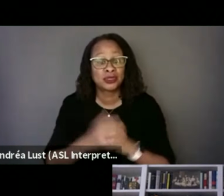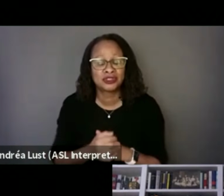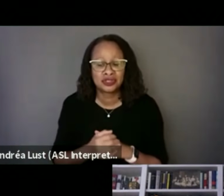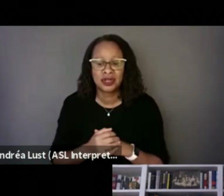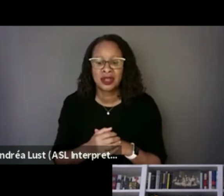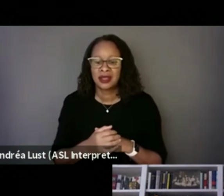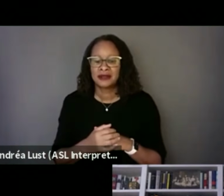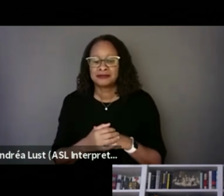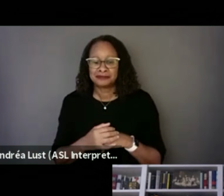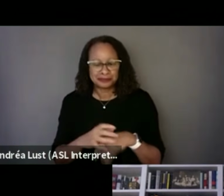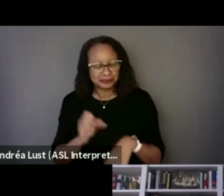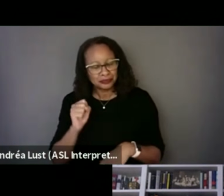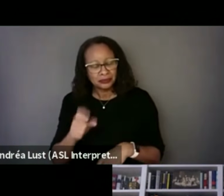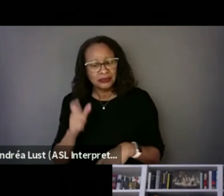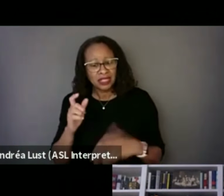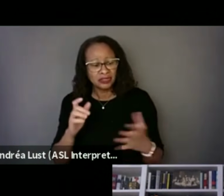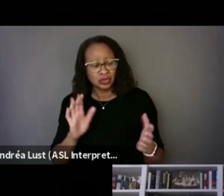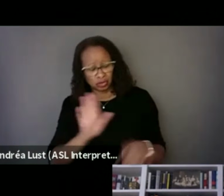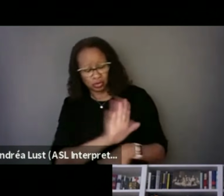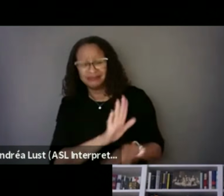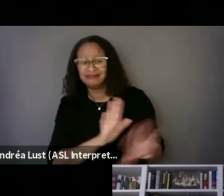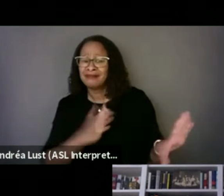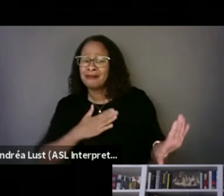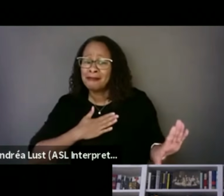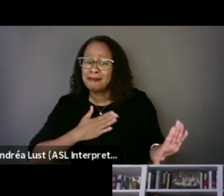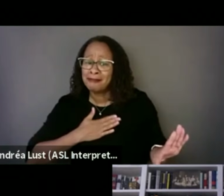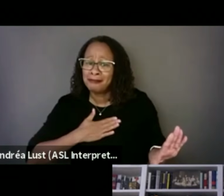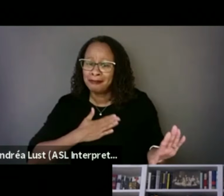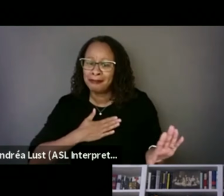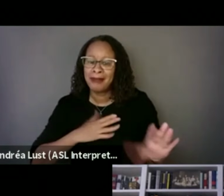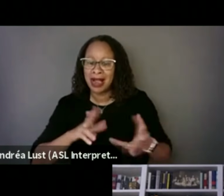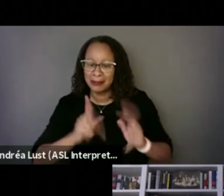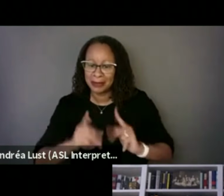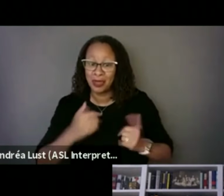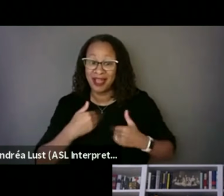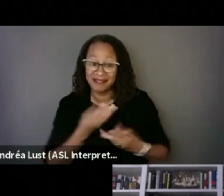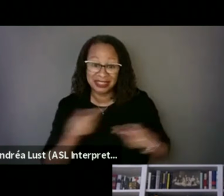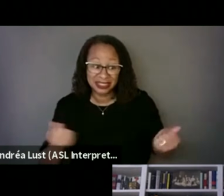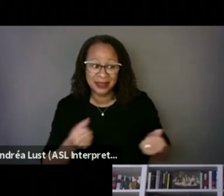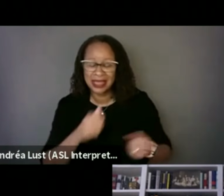like those are my people and having solutions and not being able to talk to them about it until